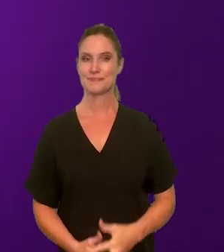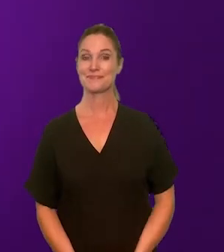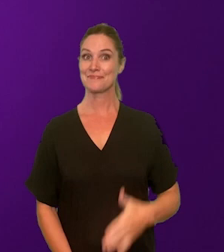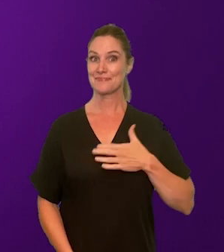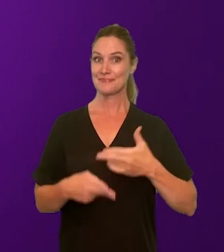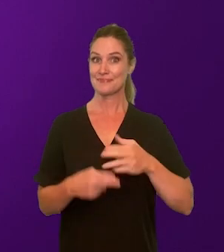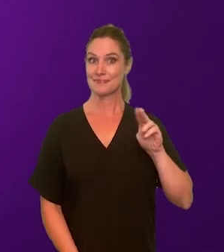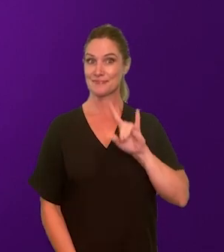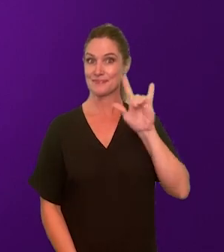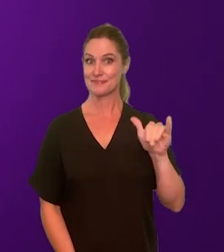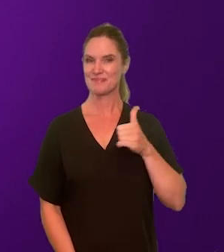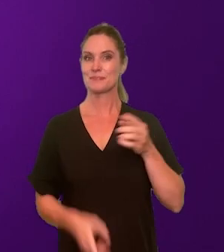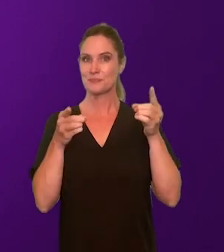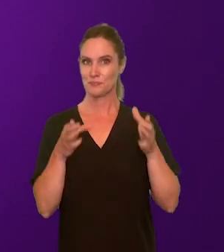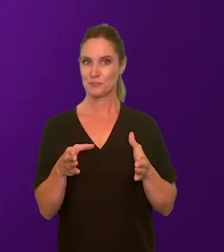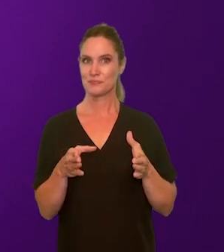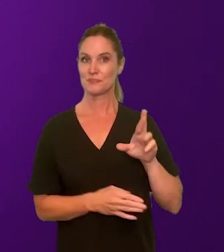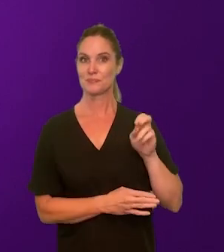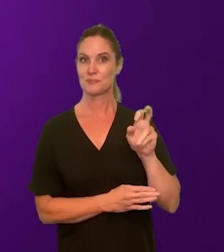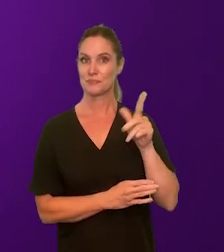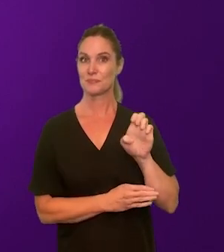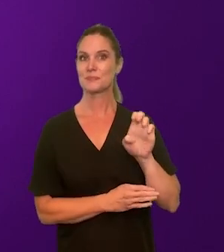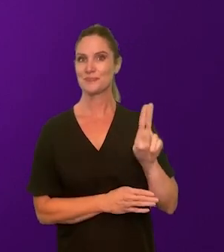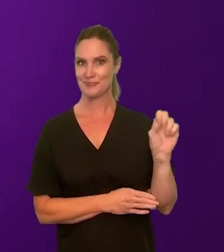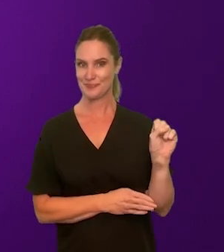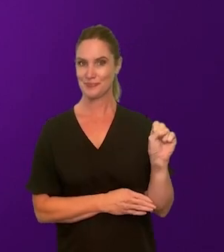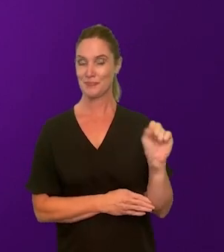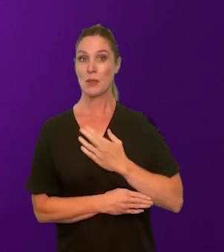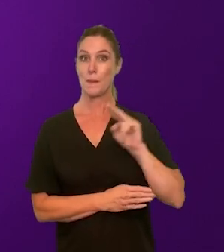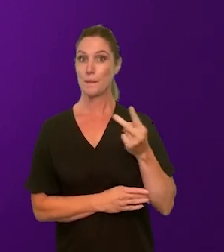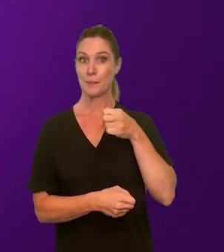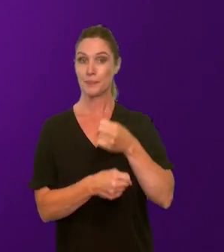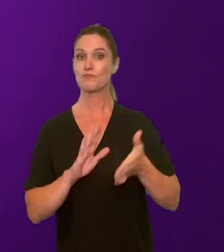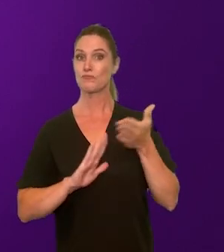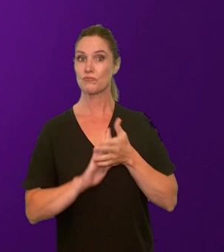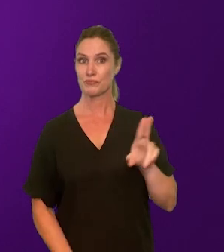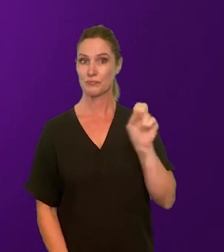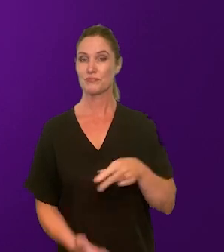And my name is Molly and I'm the Director of Remarkable US. This is our second year running a US program